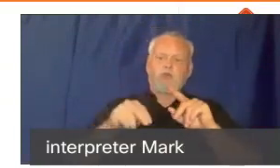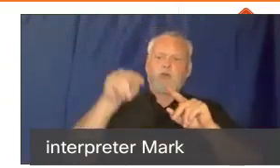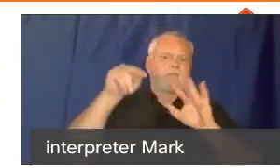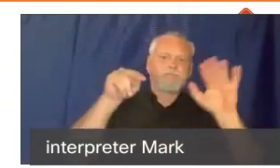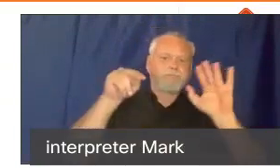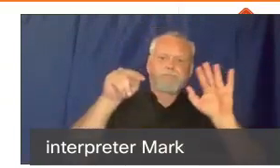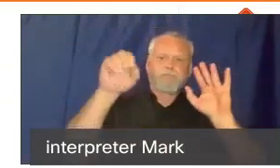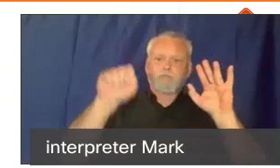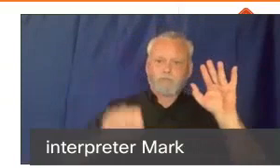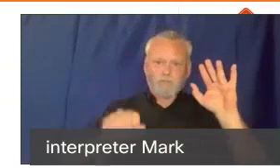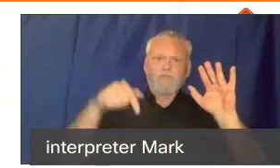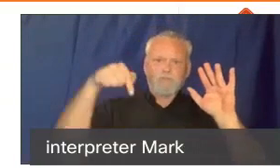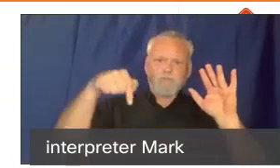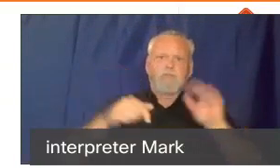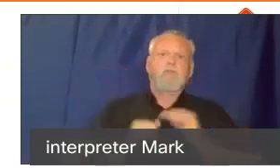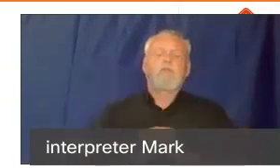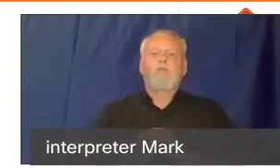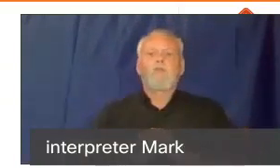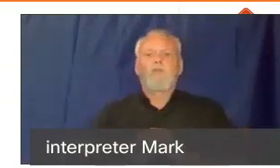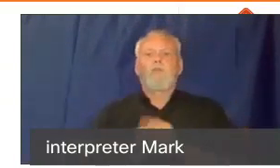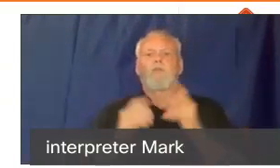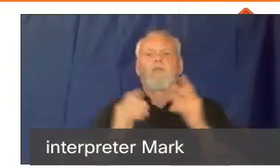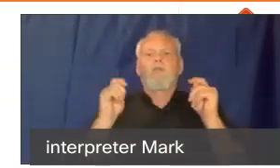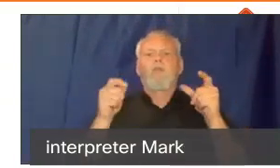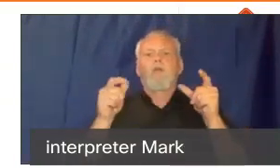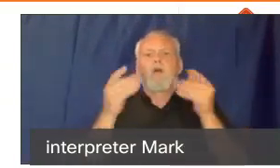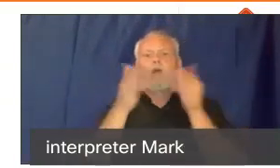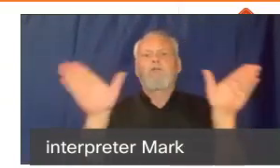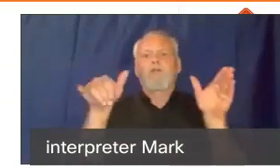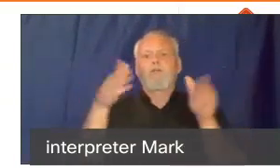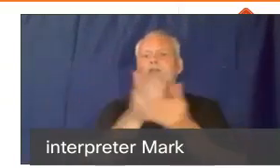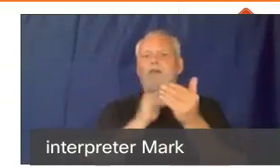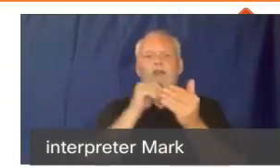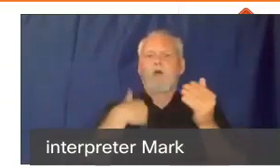And just kind of a quick overview of this section. I don't have any pictures.